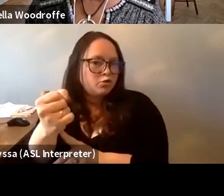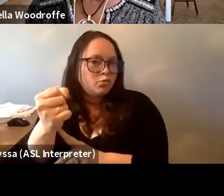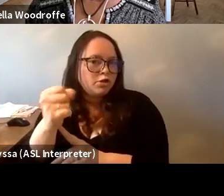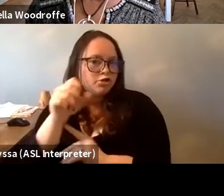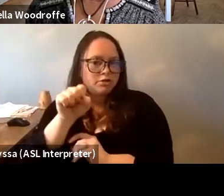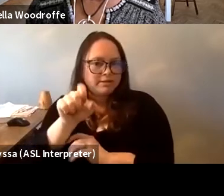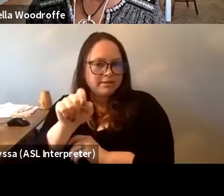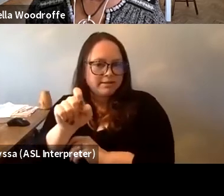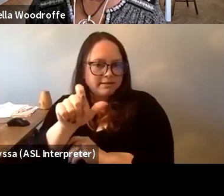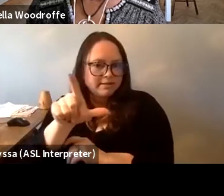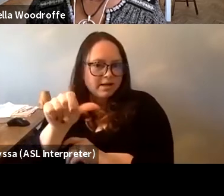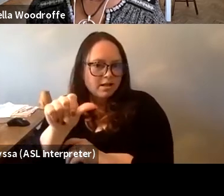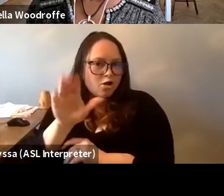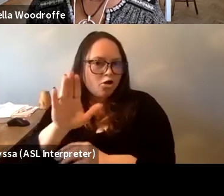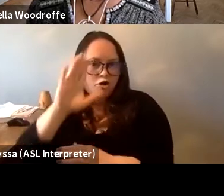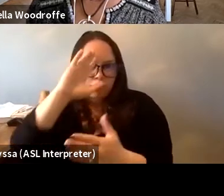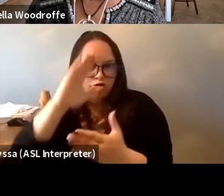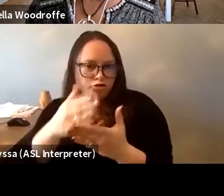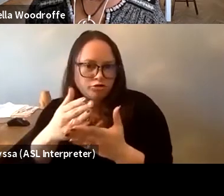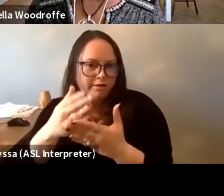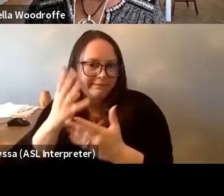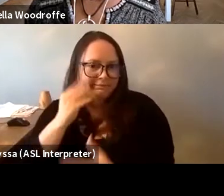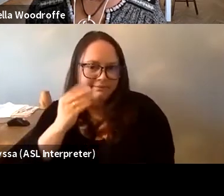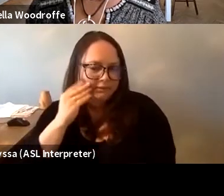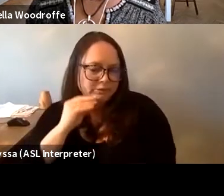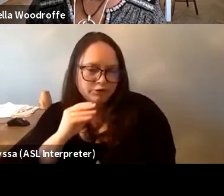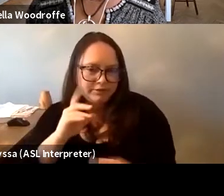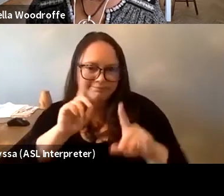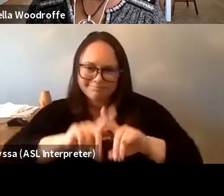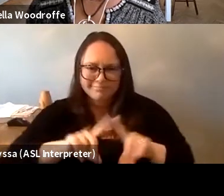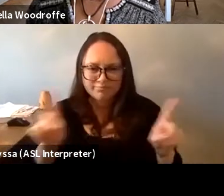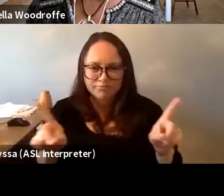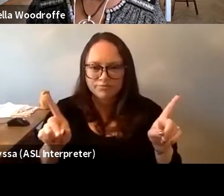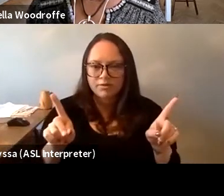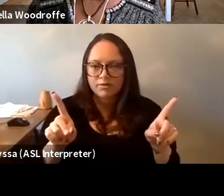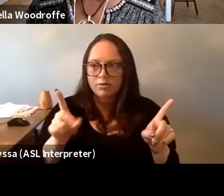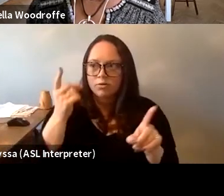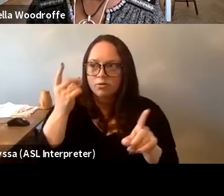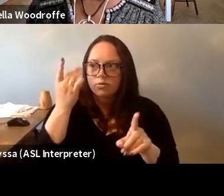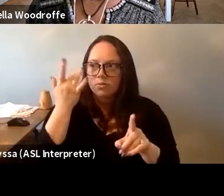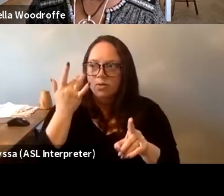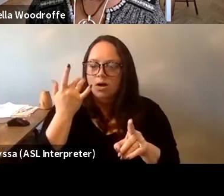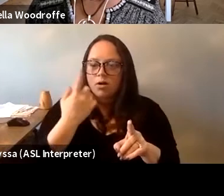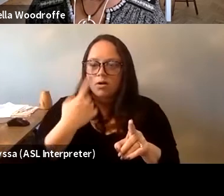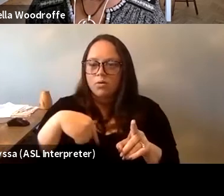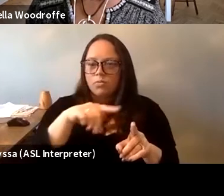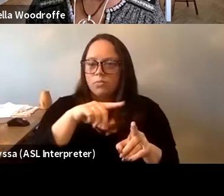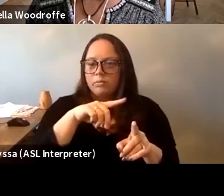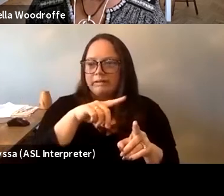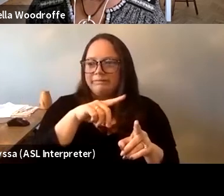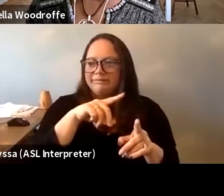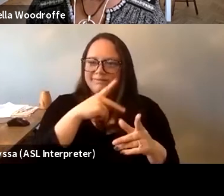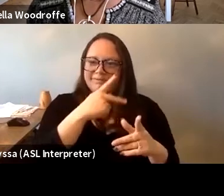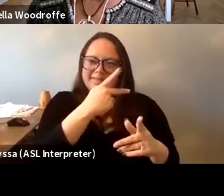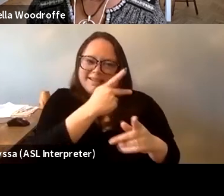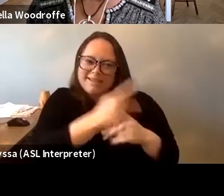facing, you know, we've kind of kept him very close to the vest, right. You know, he goes out a little bit on his